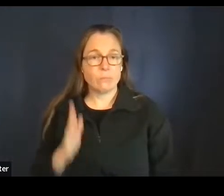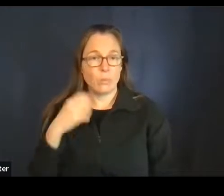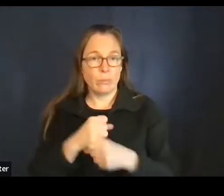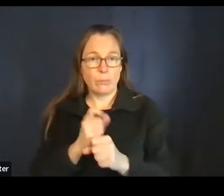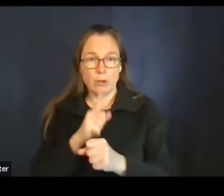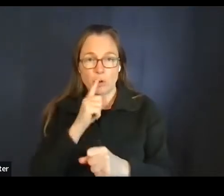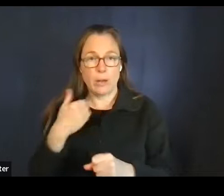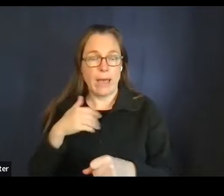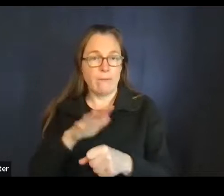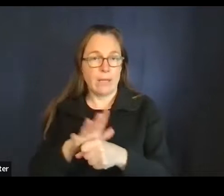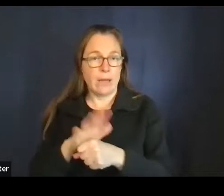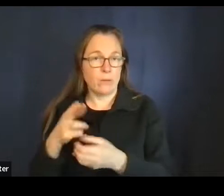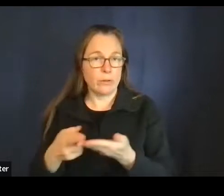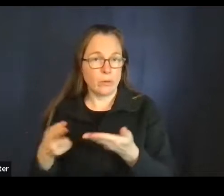the resources that are needed.